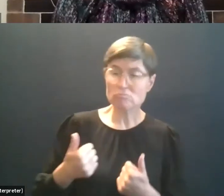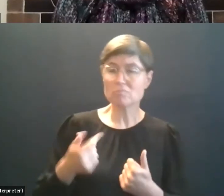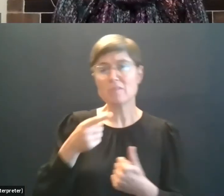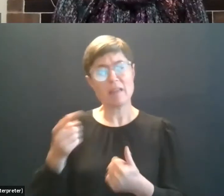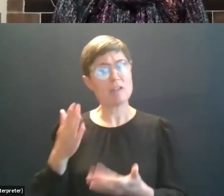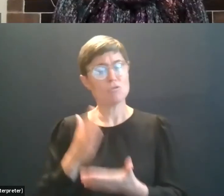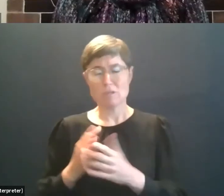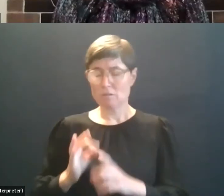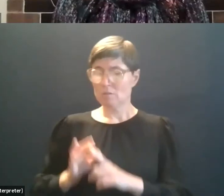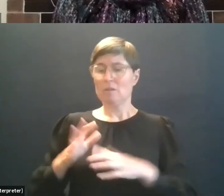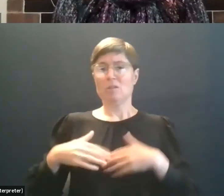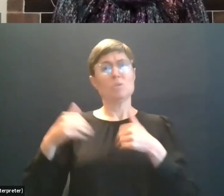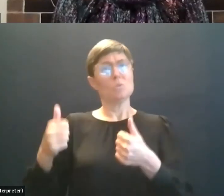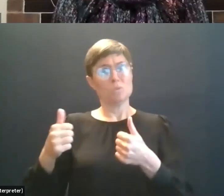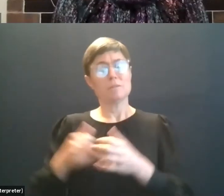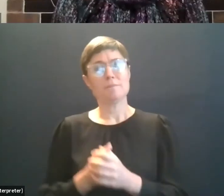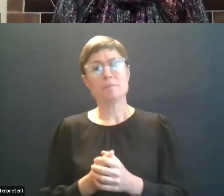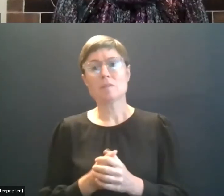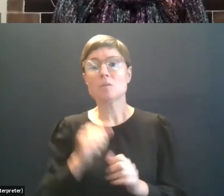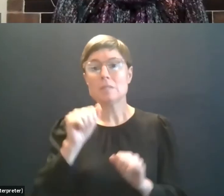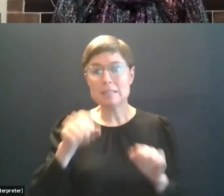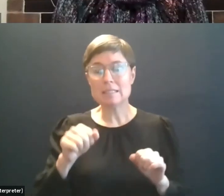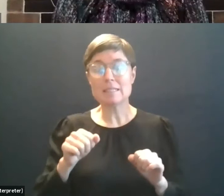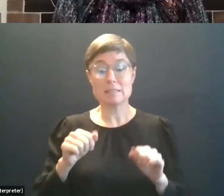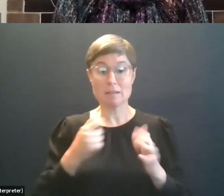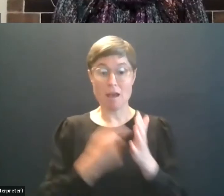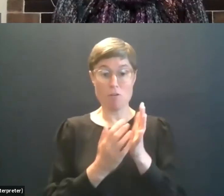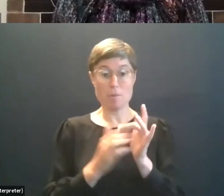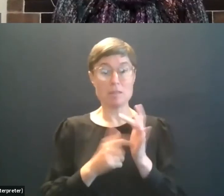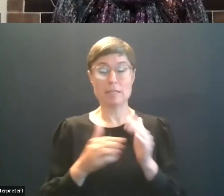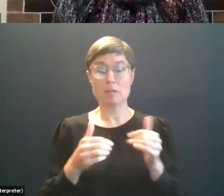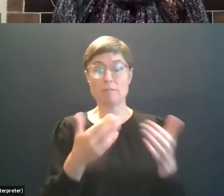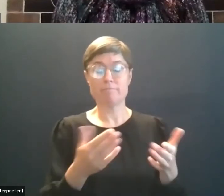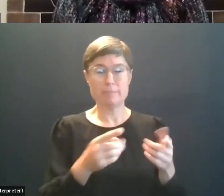of the dedicated support services we've offered our students and staff, we've really been